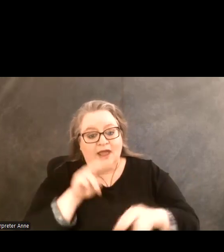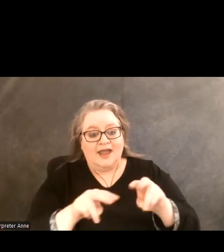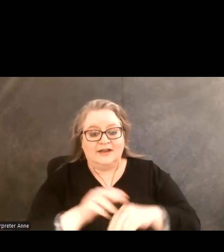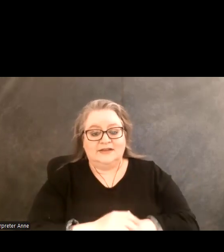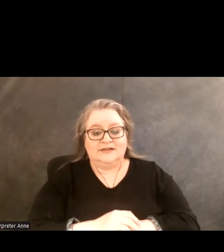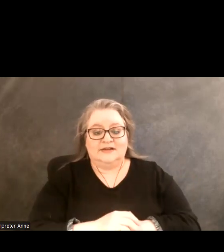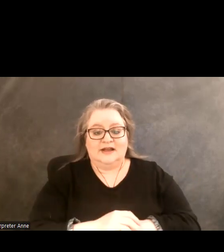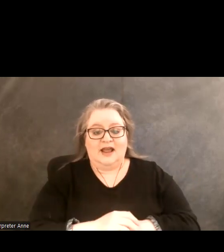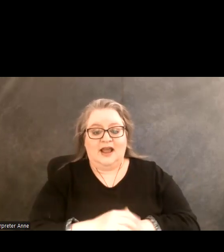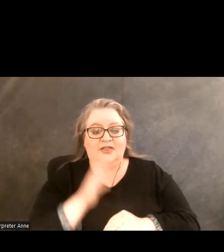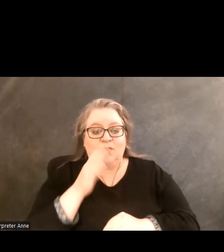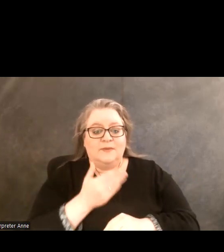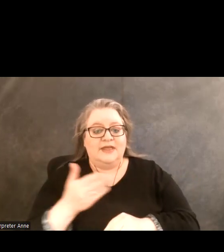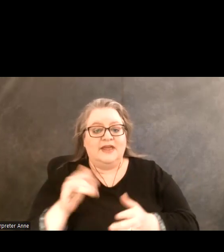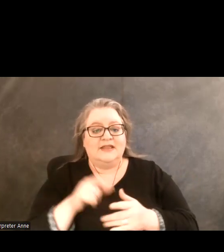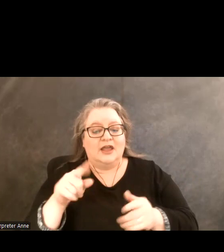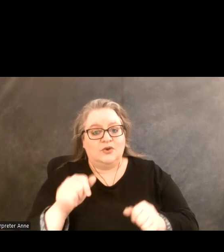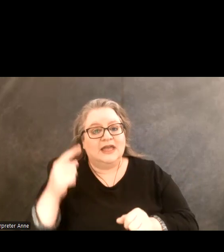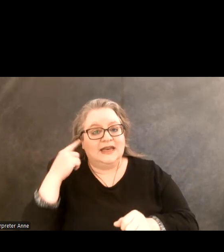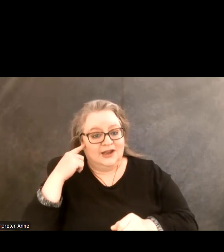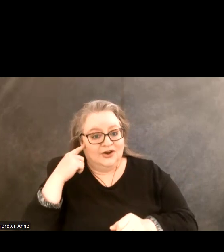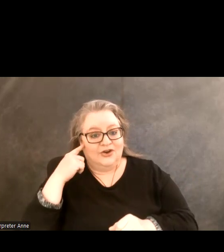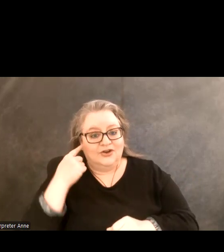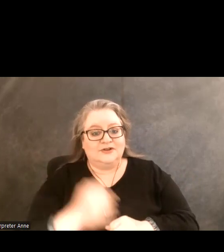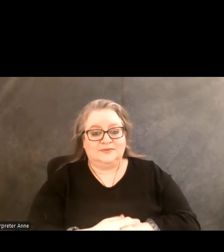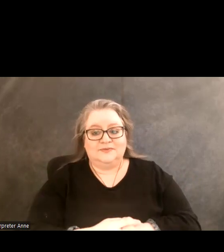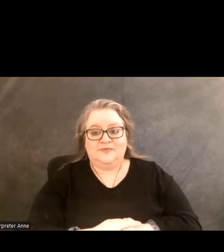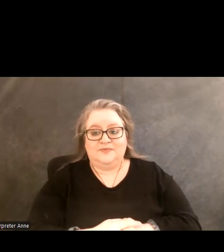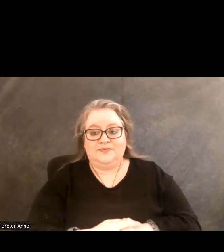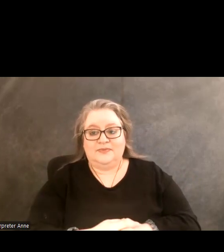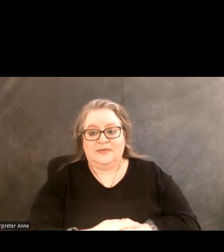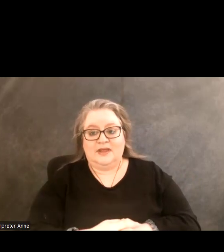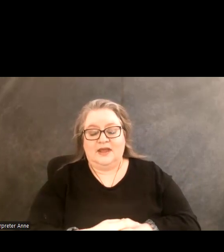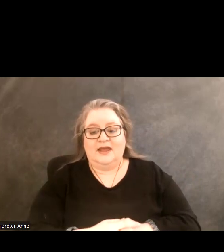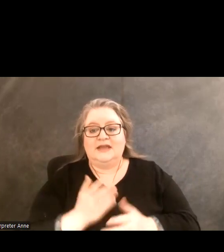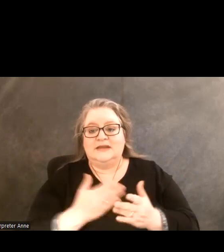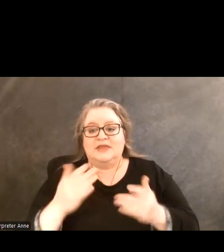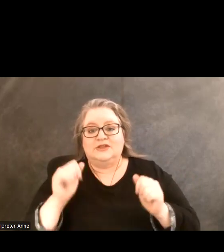there are going to be things that you can hear. And there are going to be things that you can read.